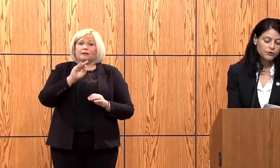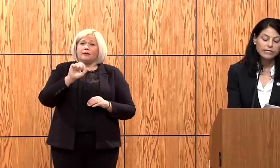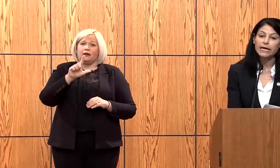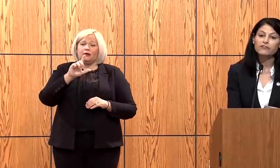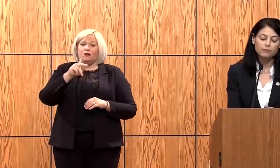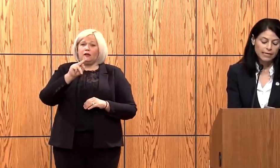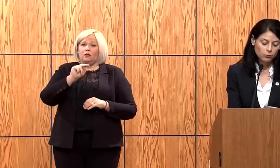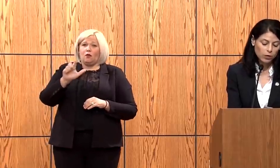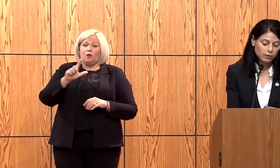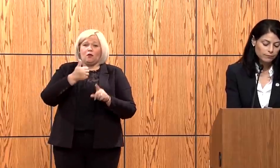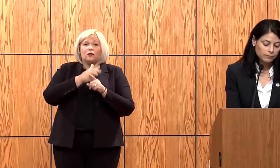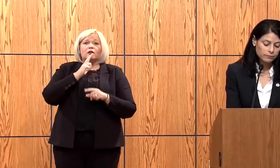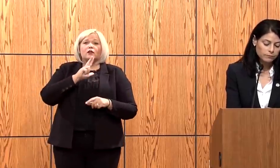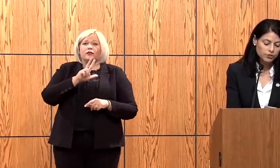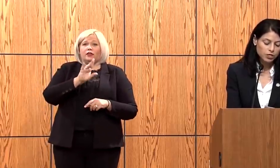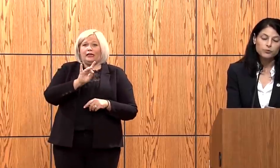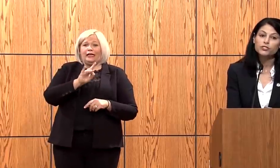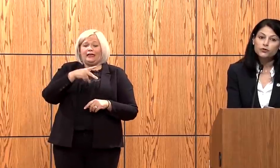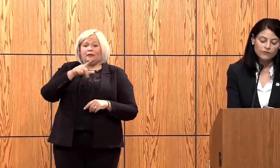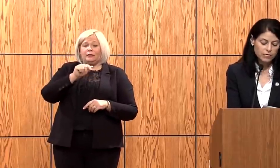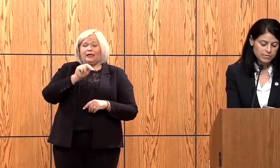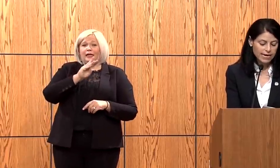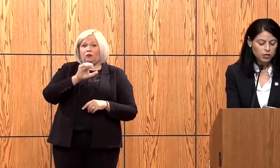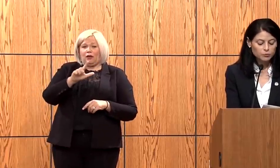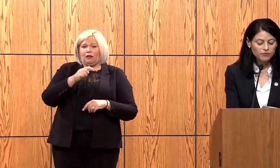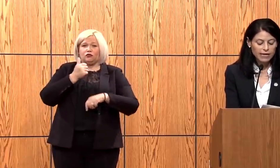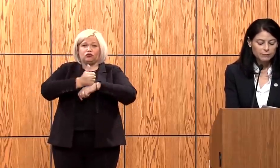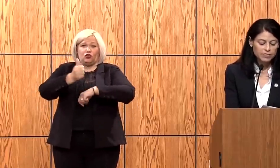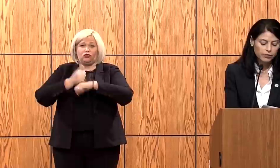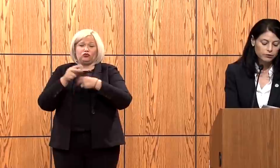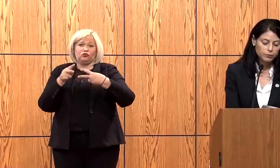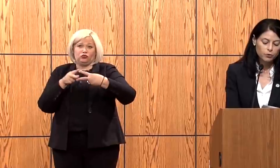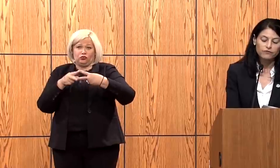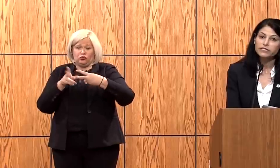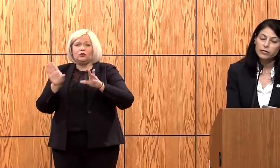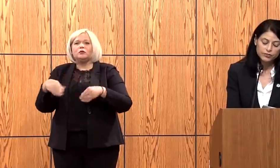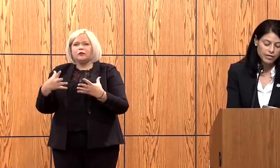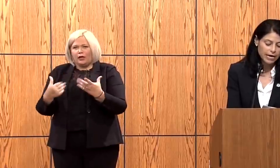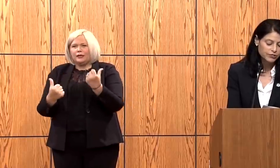A FIREARM DURING THE COMMISSION OF A FELONY, FELONY FIREARM.